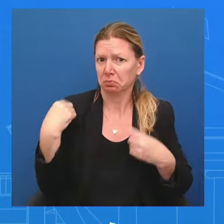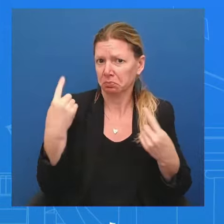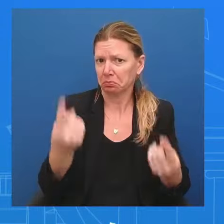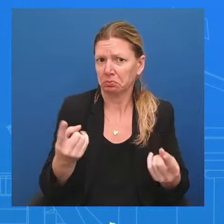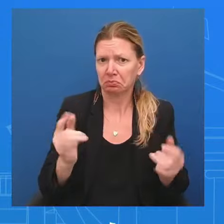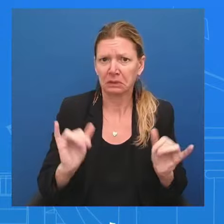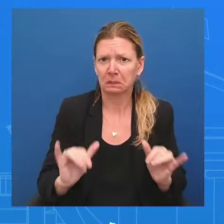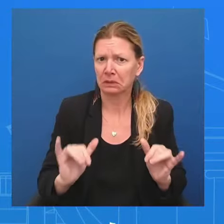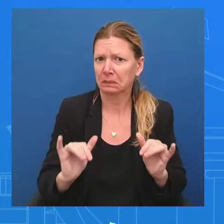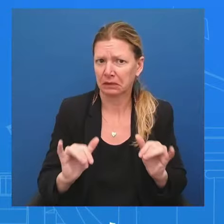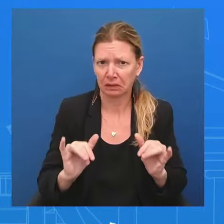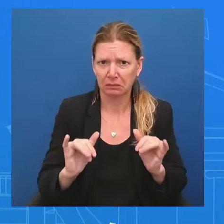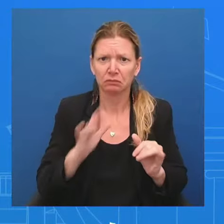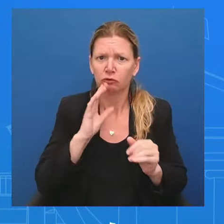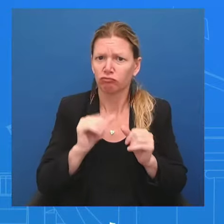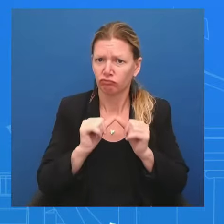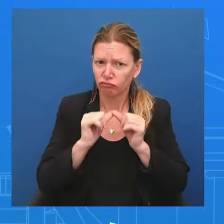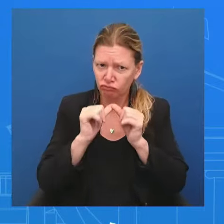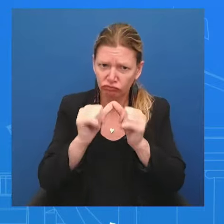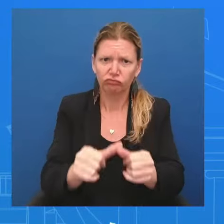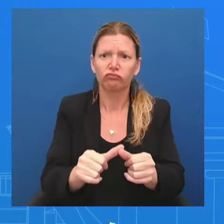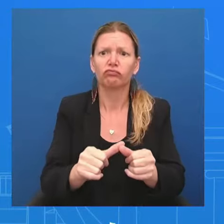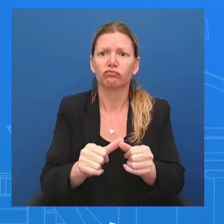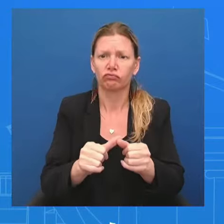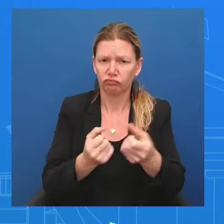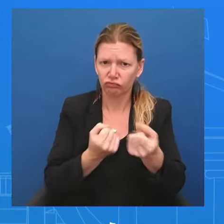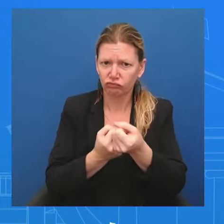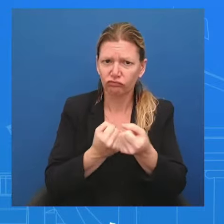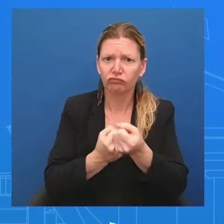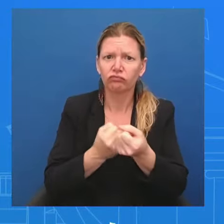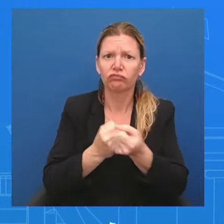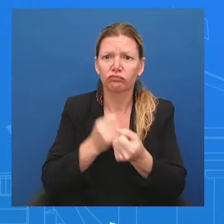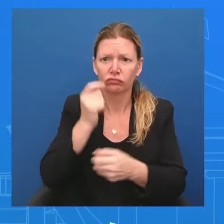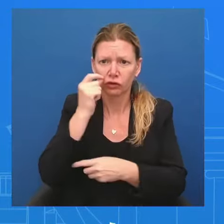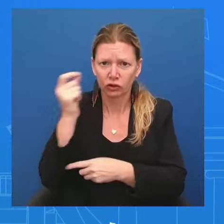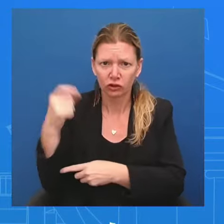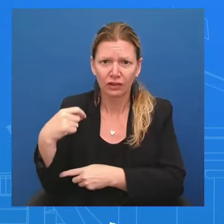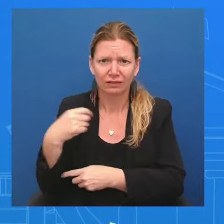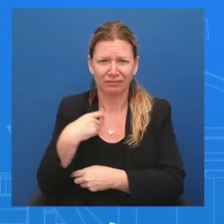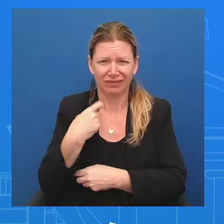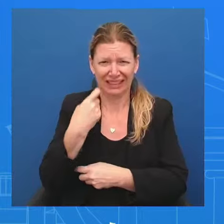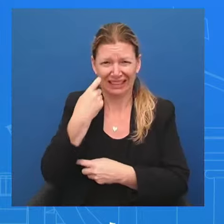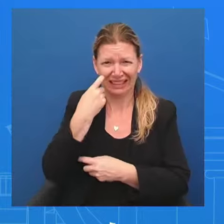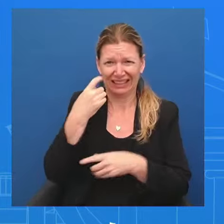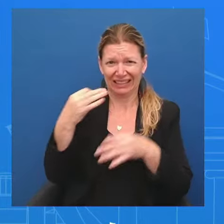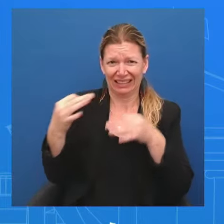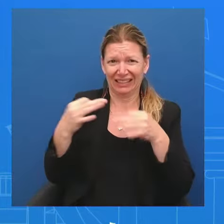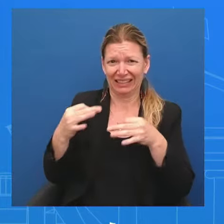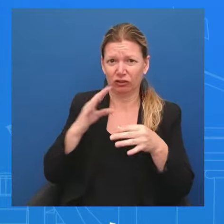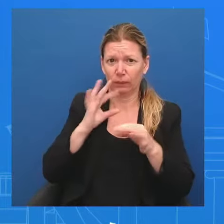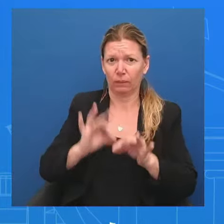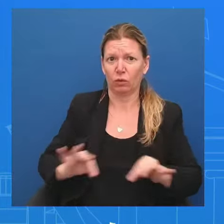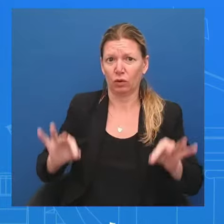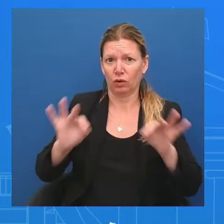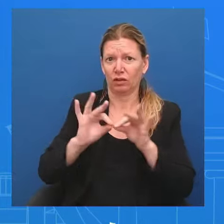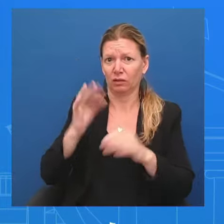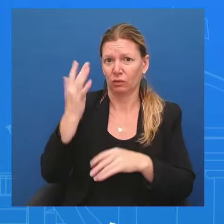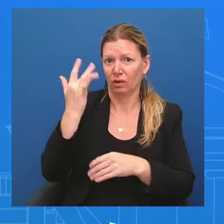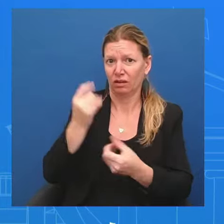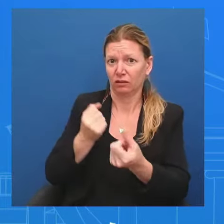You just heard me lay out why we believe it's important to continue to make sure they have all the capabilities